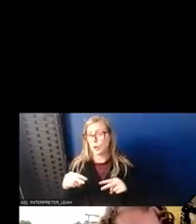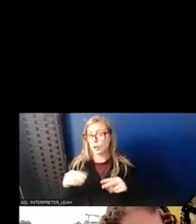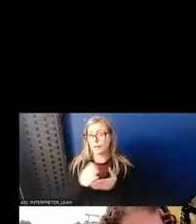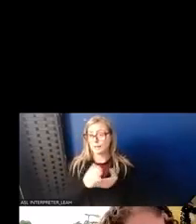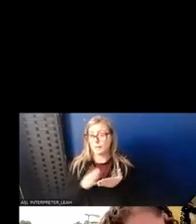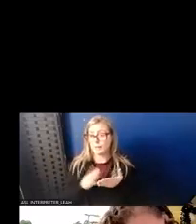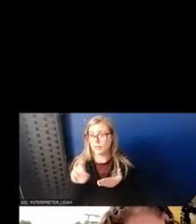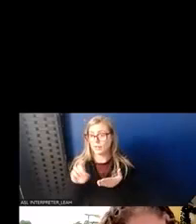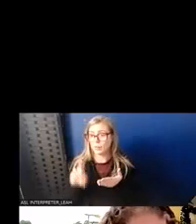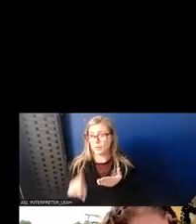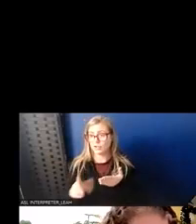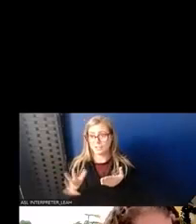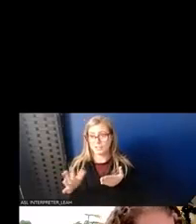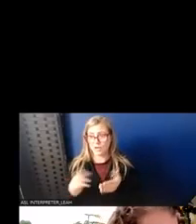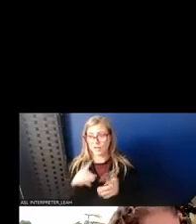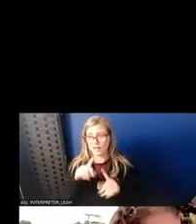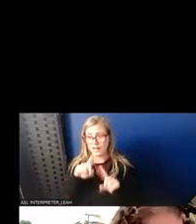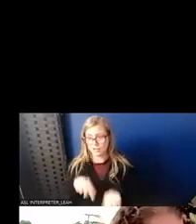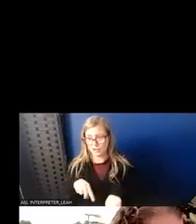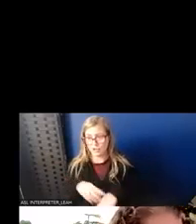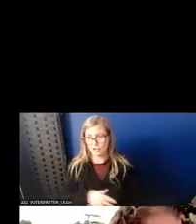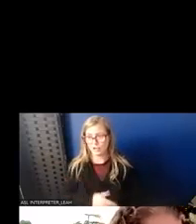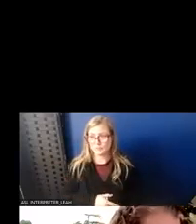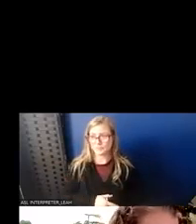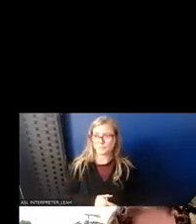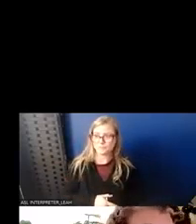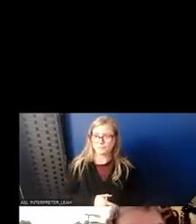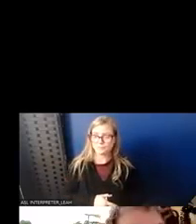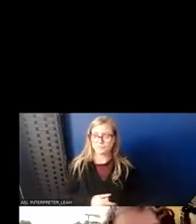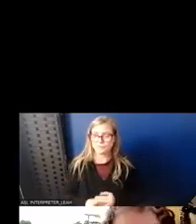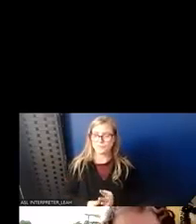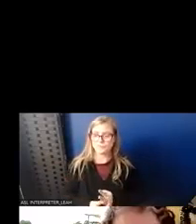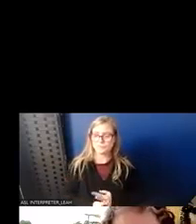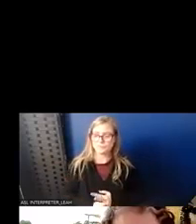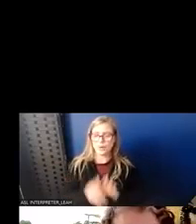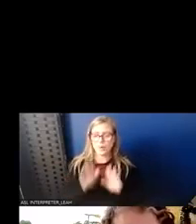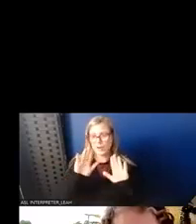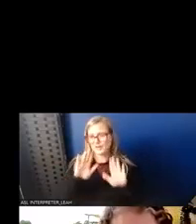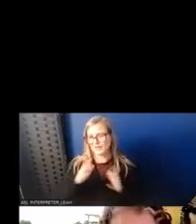already answered. We're already getting comments. This is wonderful. Thank you.